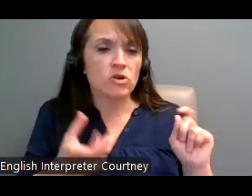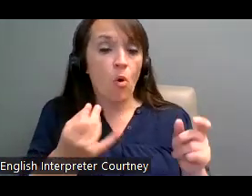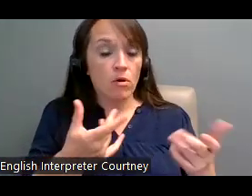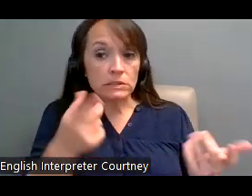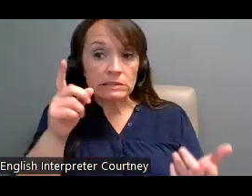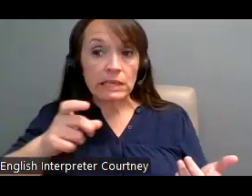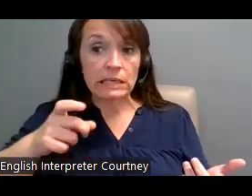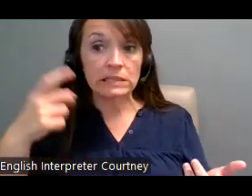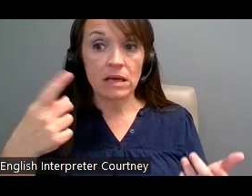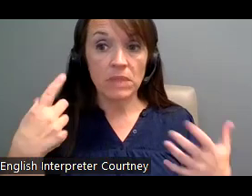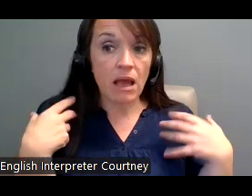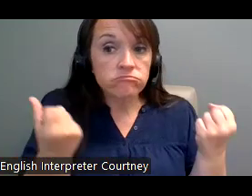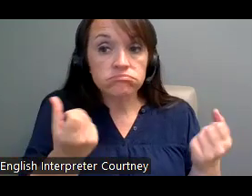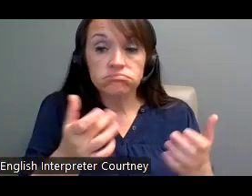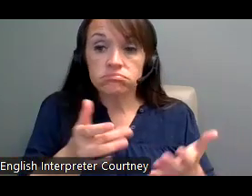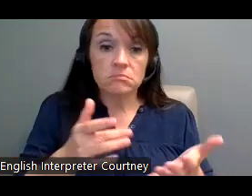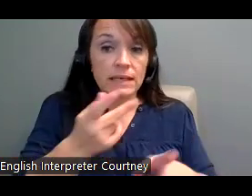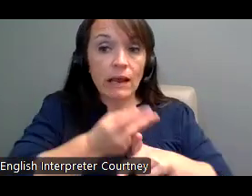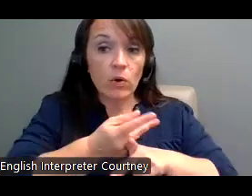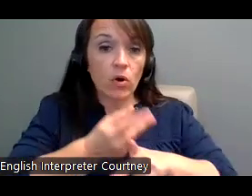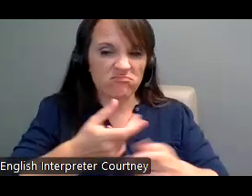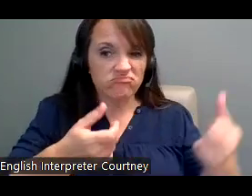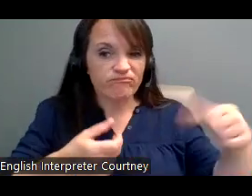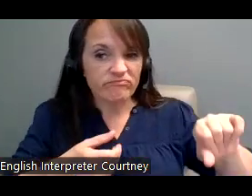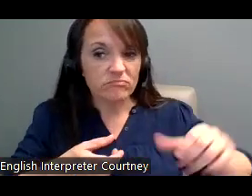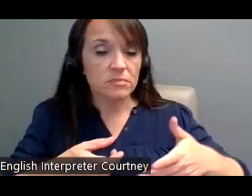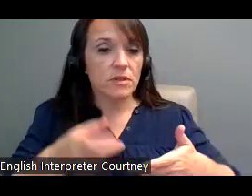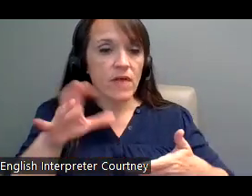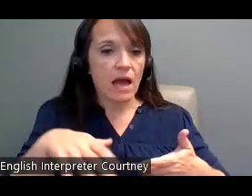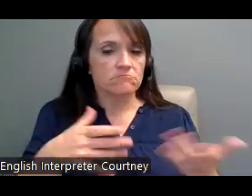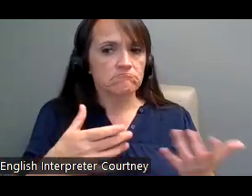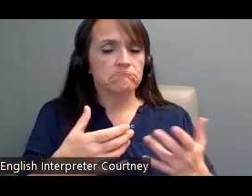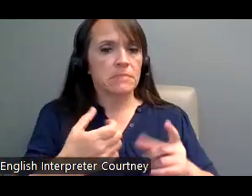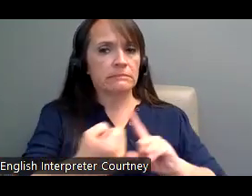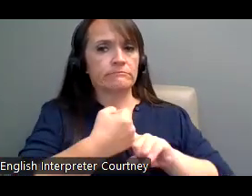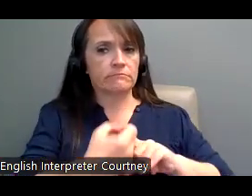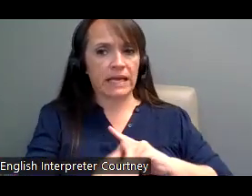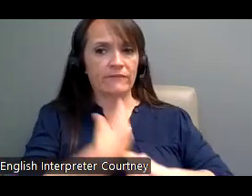happens to you, that affects your Medicaid services or eligibility for Medicaid, you may